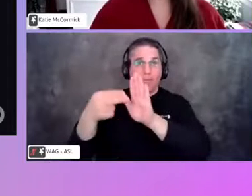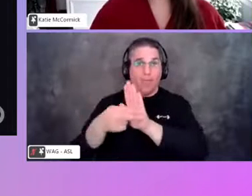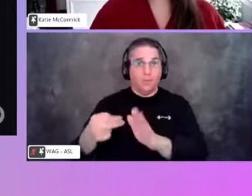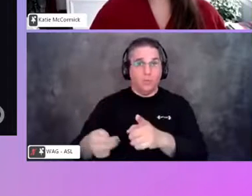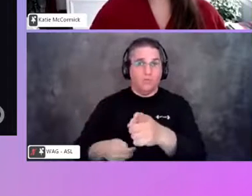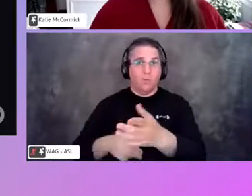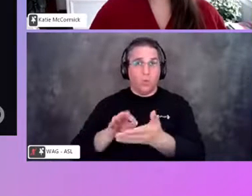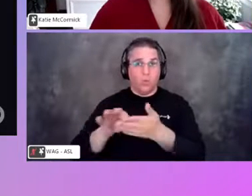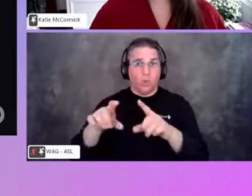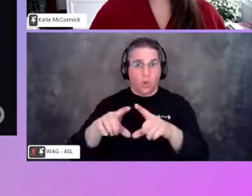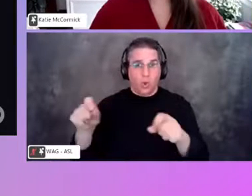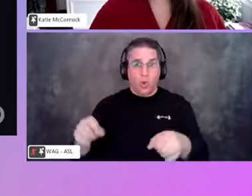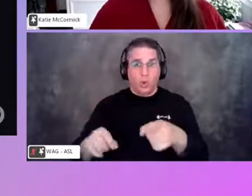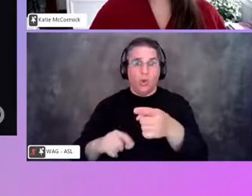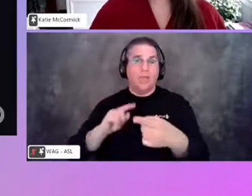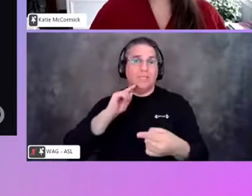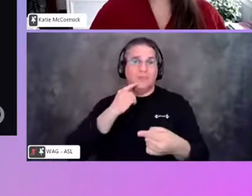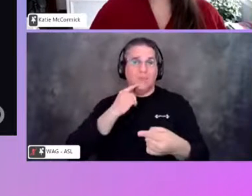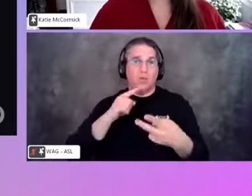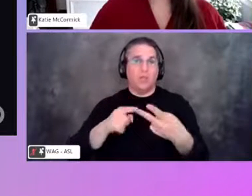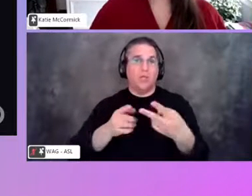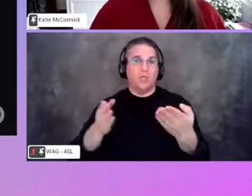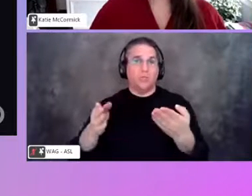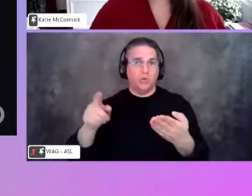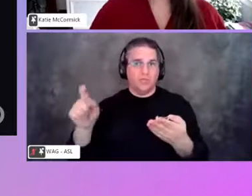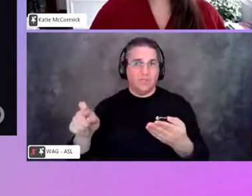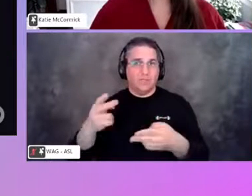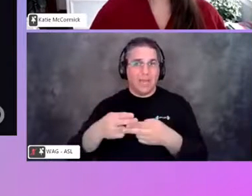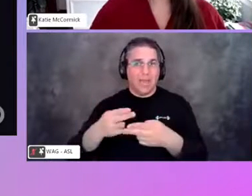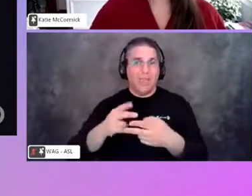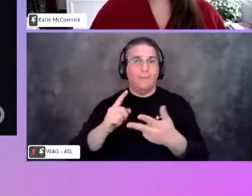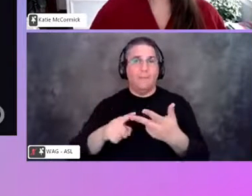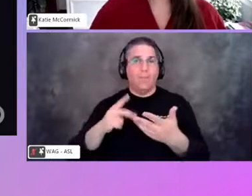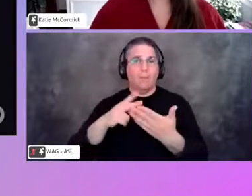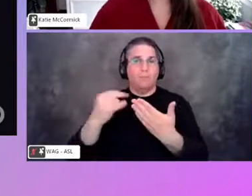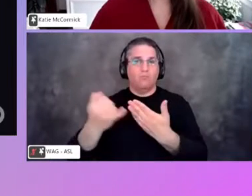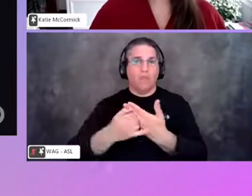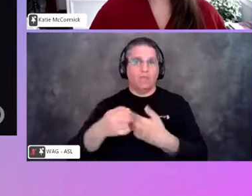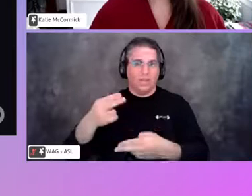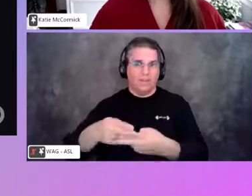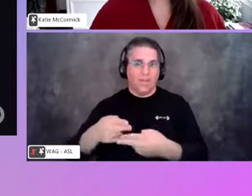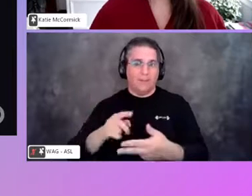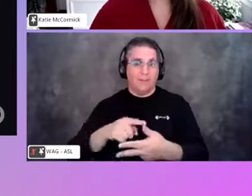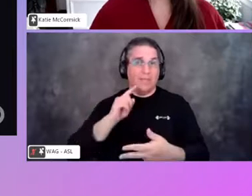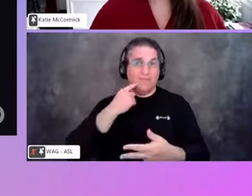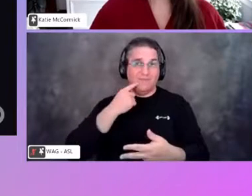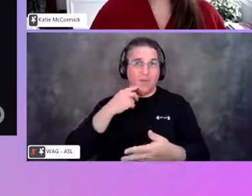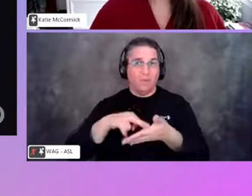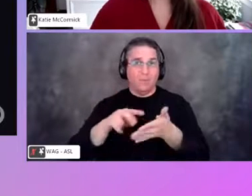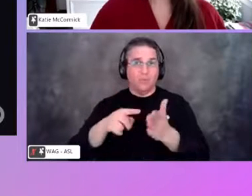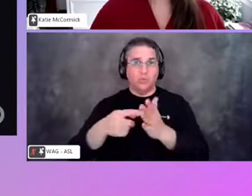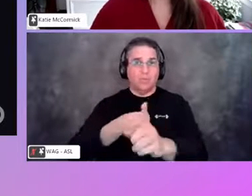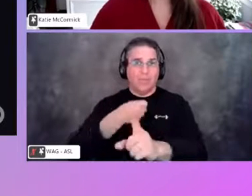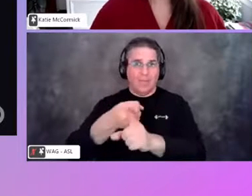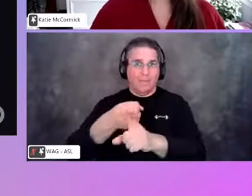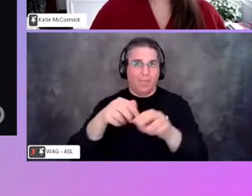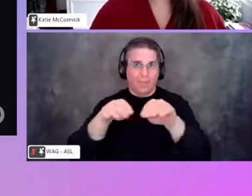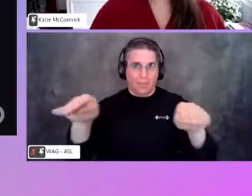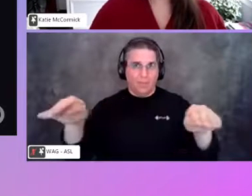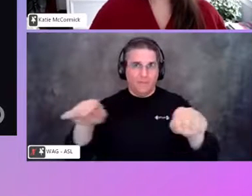github issue labels to label each issue and categorize them, the label for our orchard is severity,